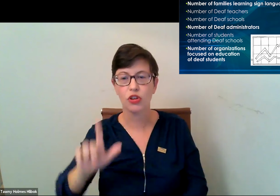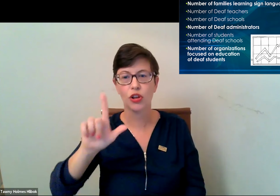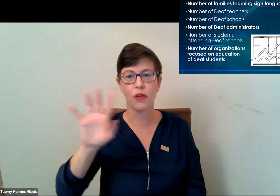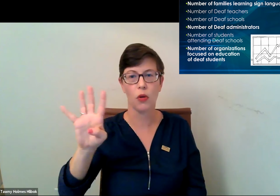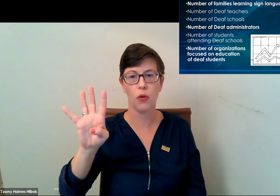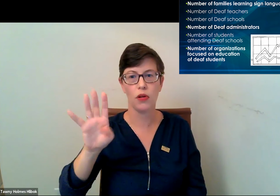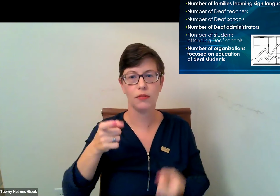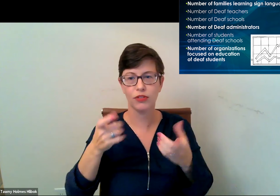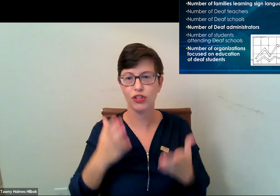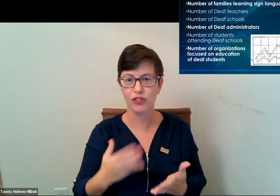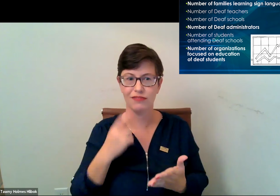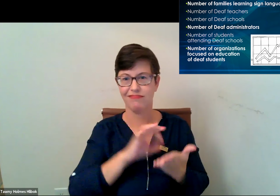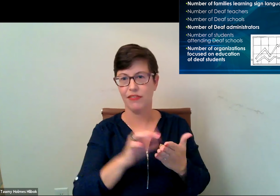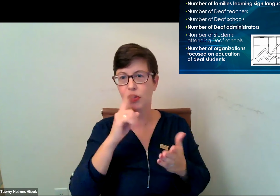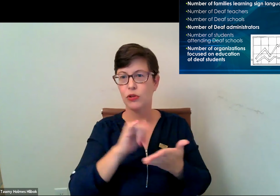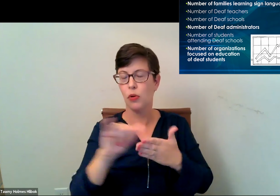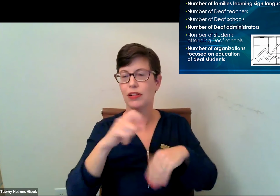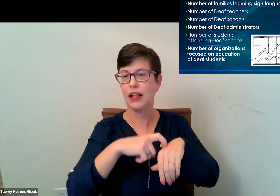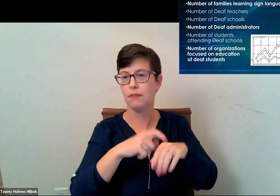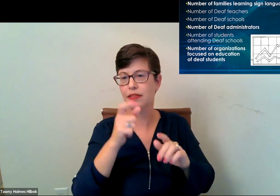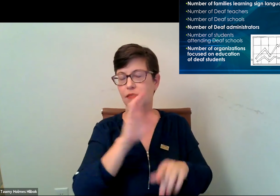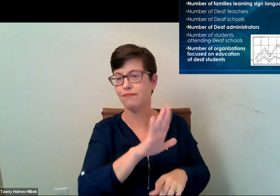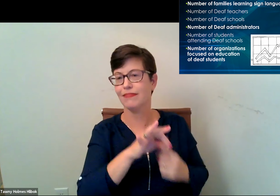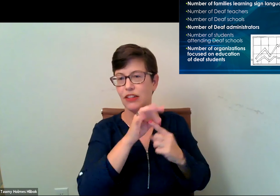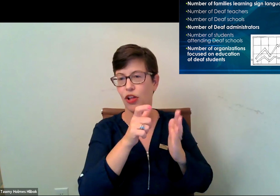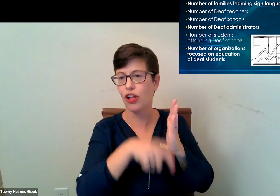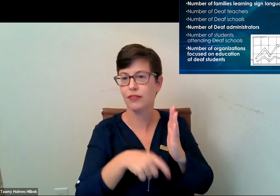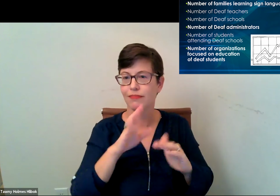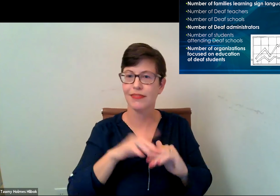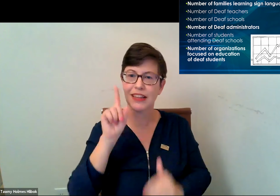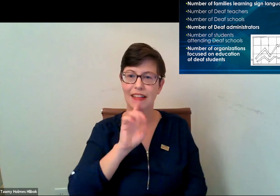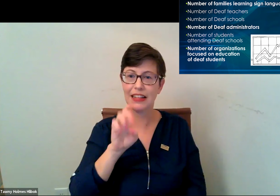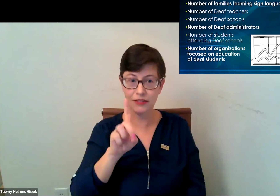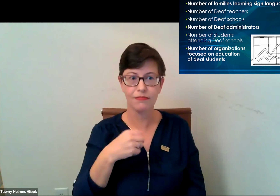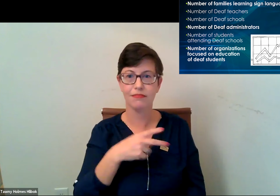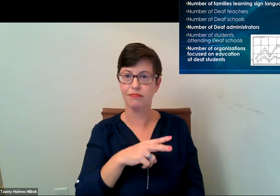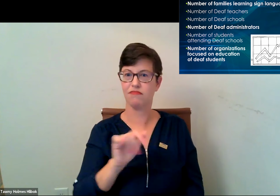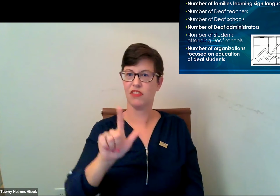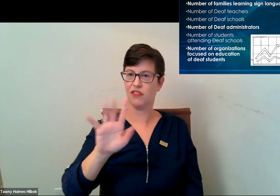And there's a recent as of a recent count, we have 24 there was recently an